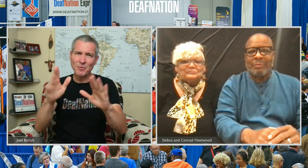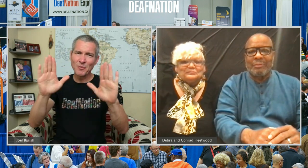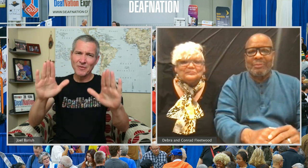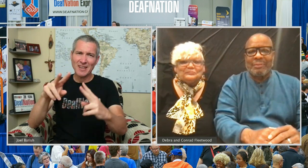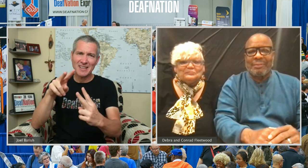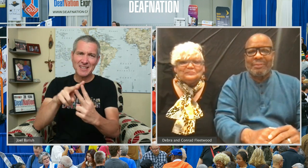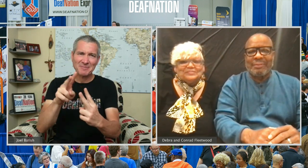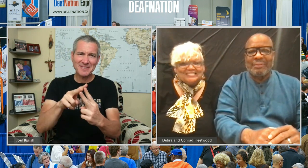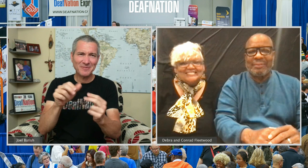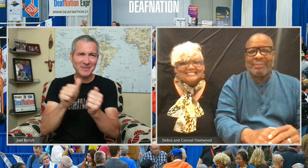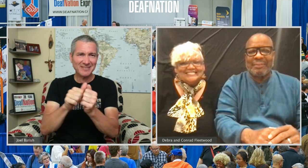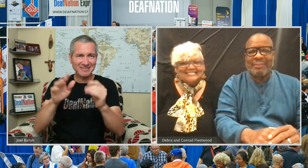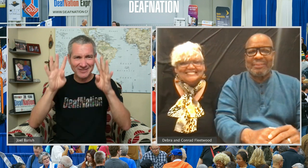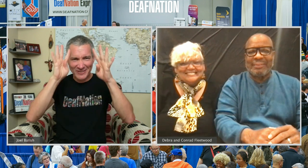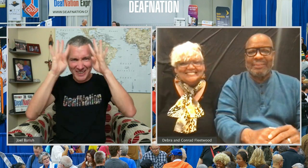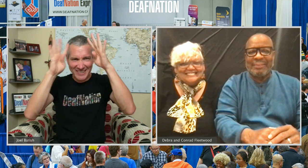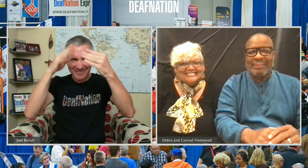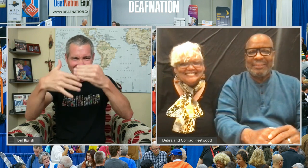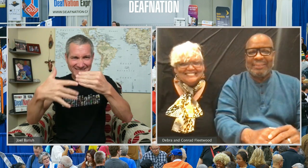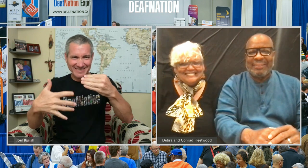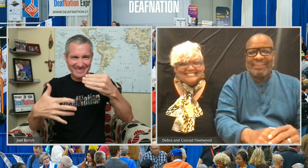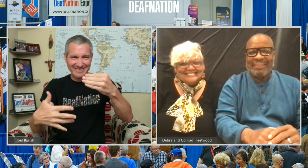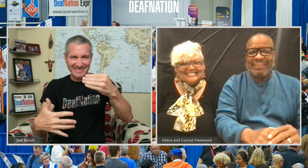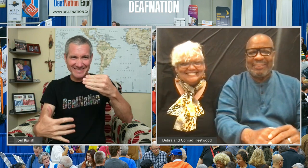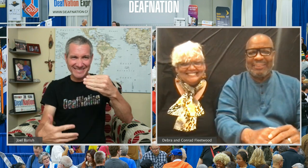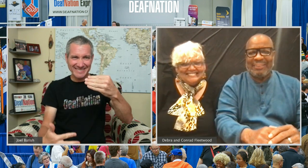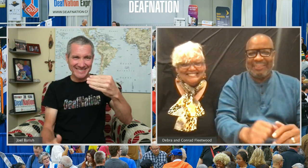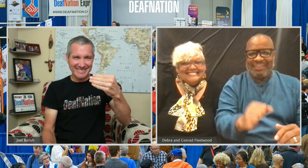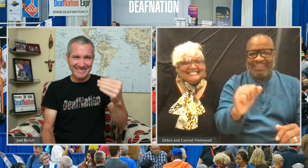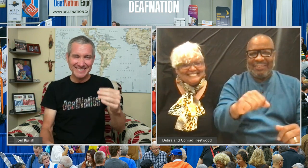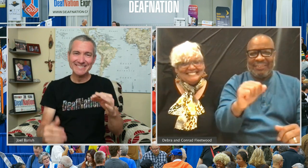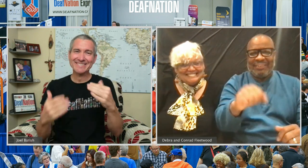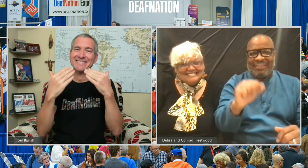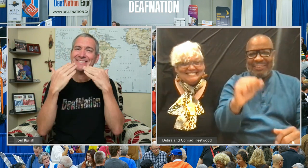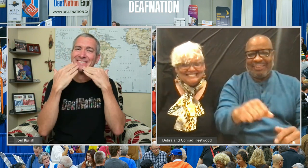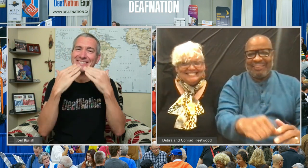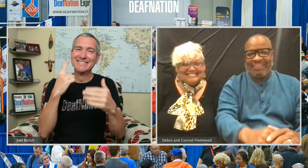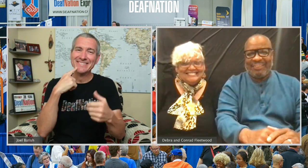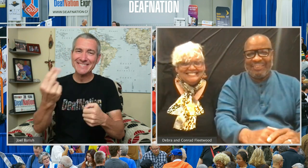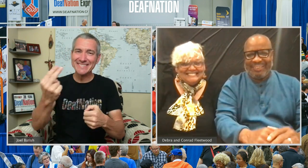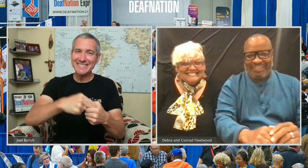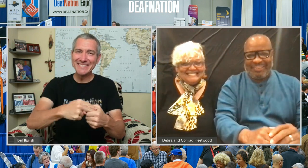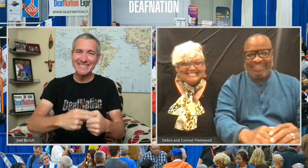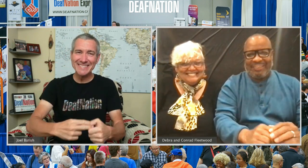wonderful couple with a long creative list! Thank you for joining.